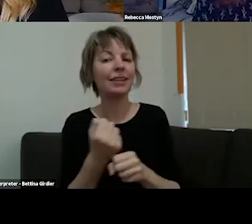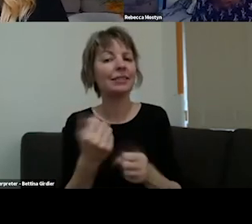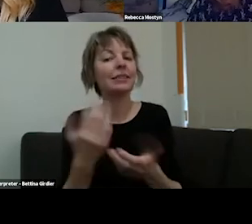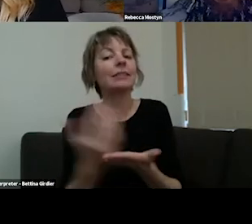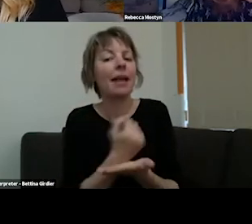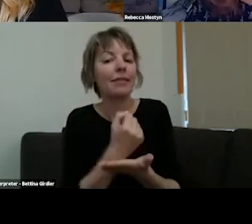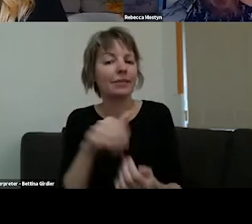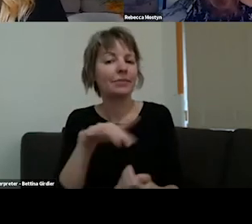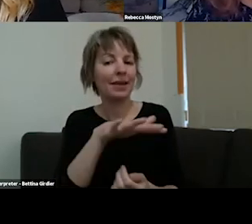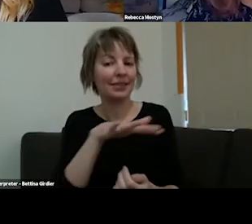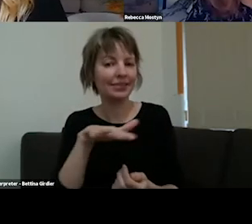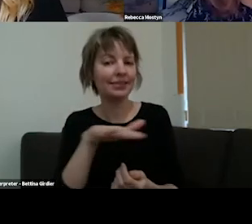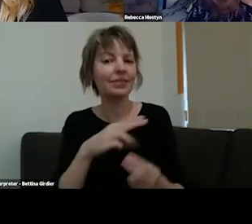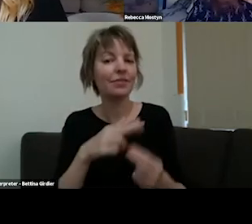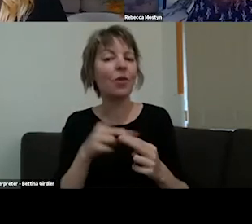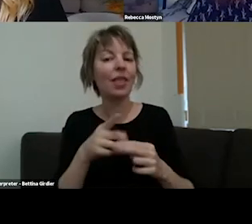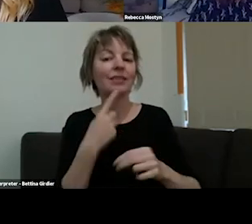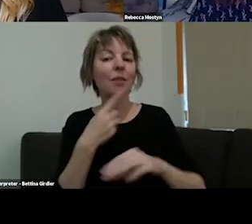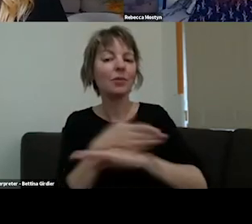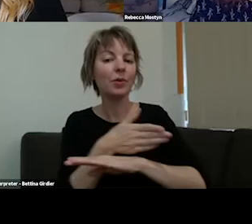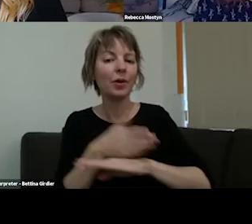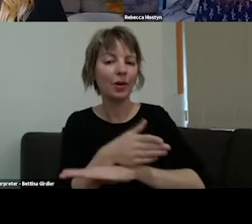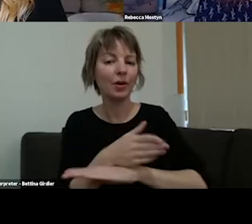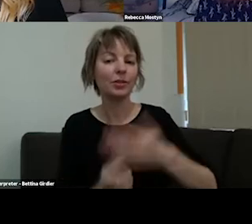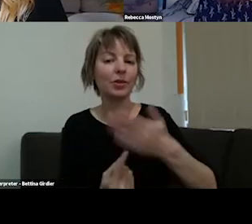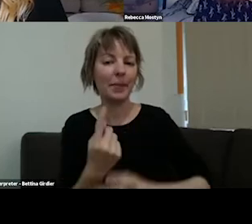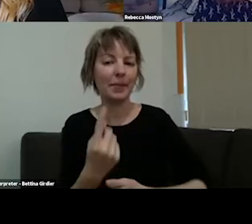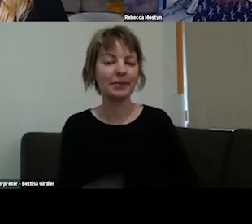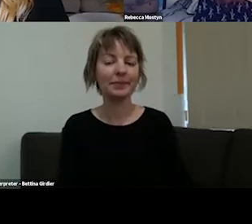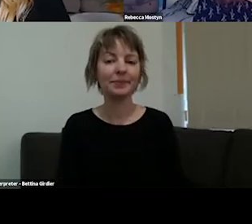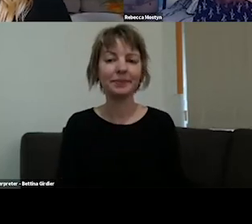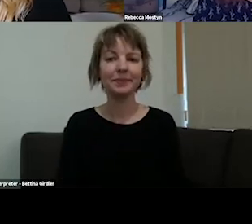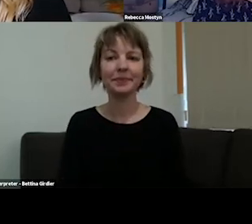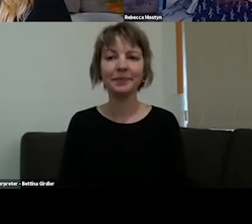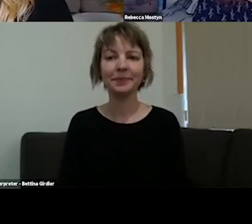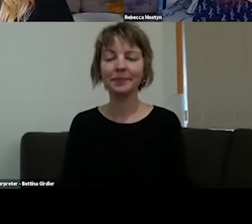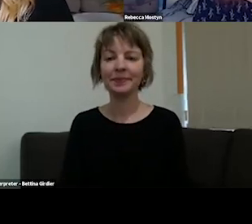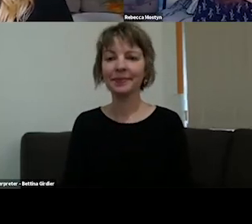Thanks, Frances. I just realised that we're reaching the end